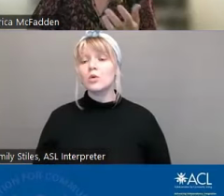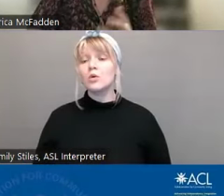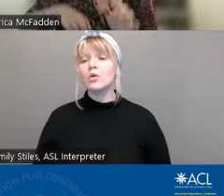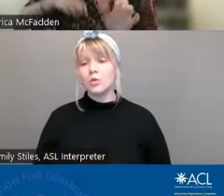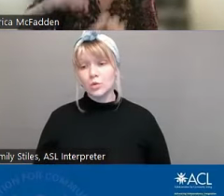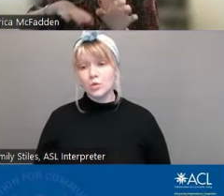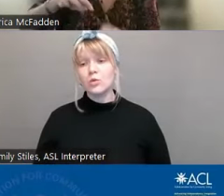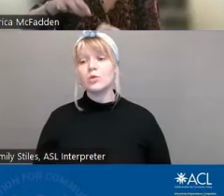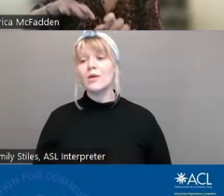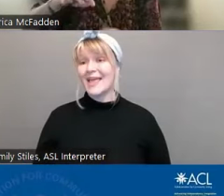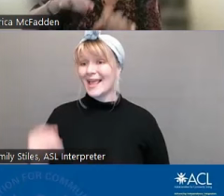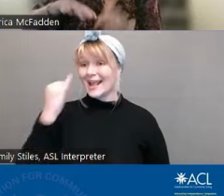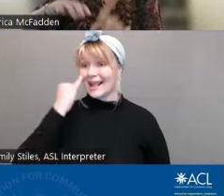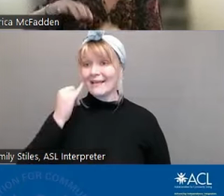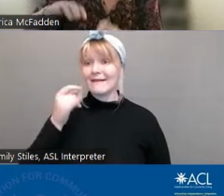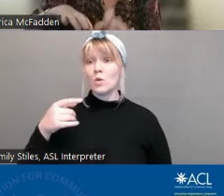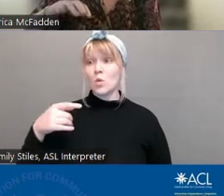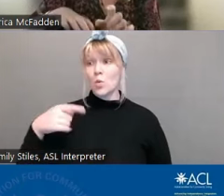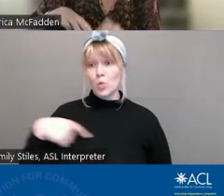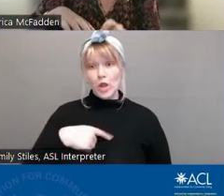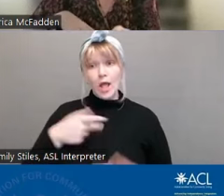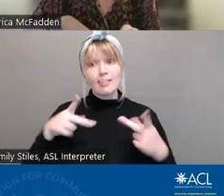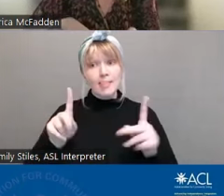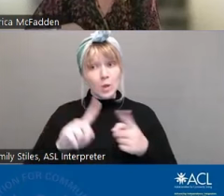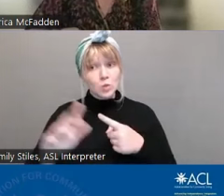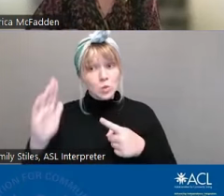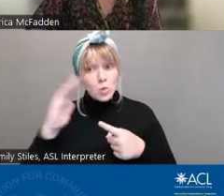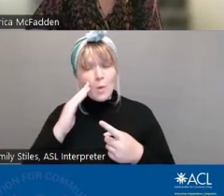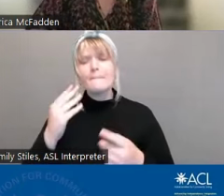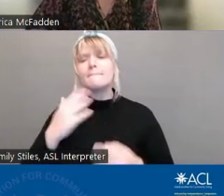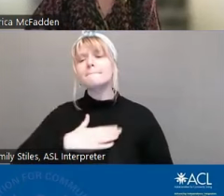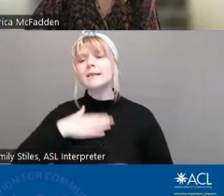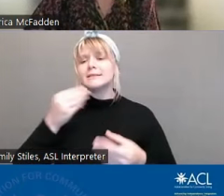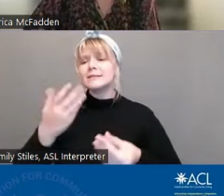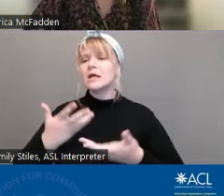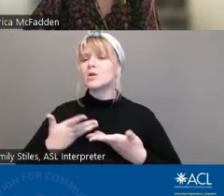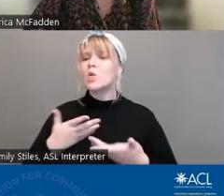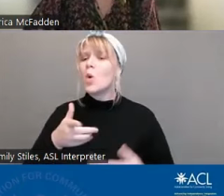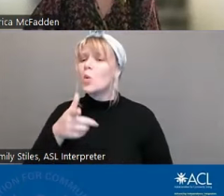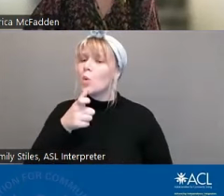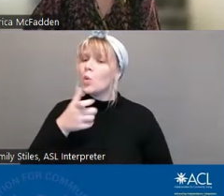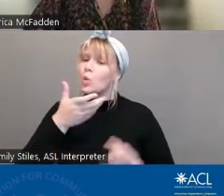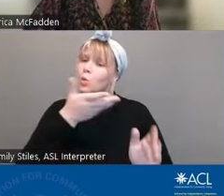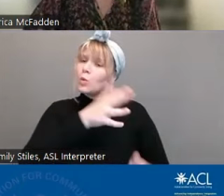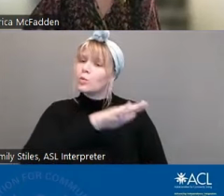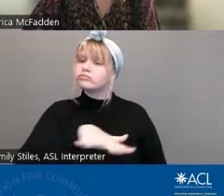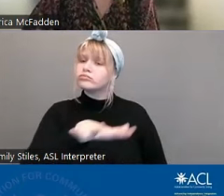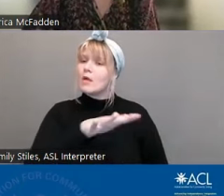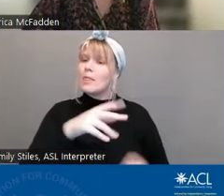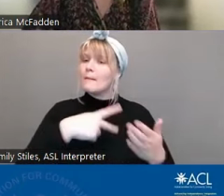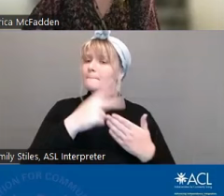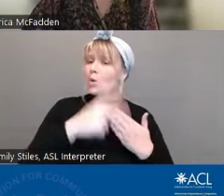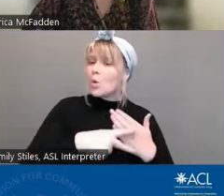If you could write down or type in the chat who those partners are with your agencies, we would love to know that.